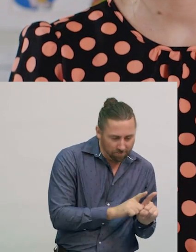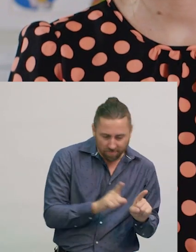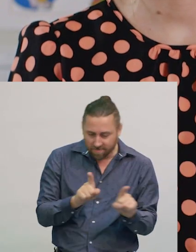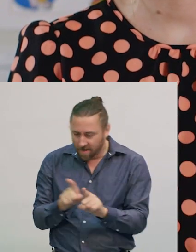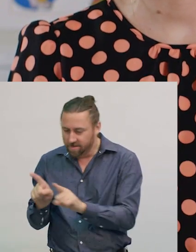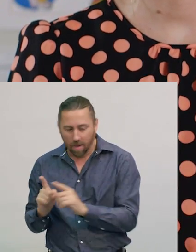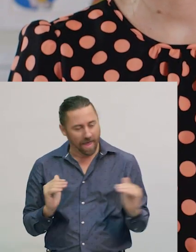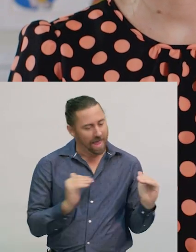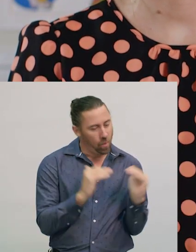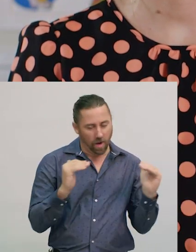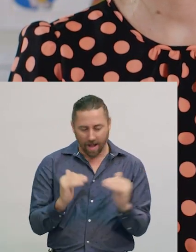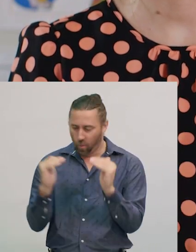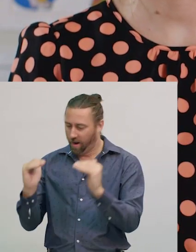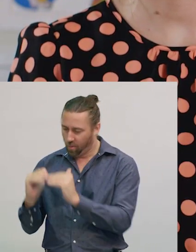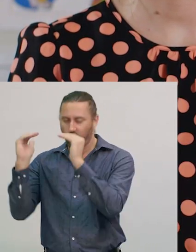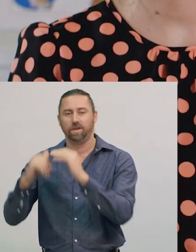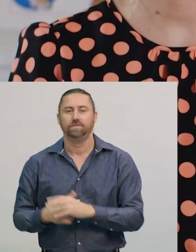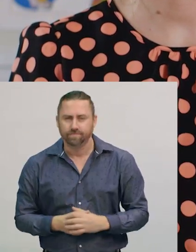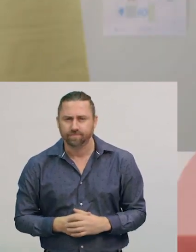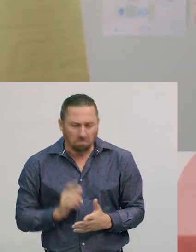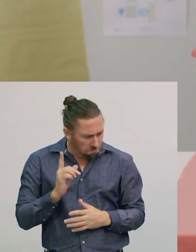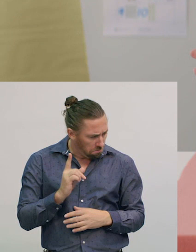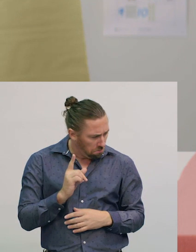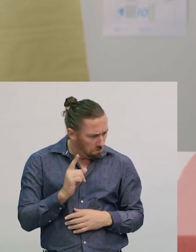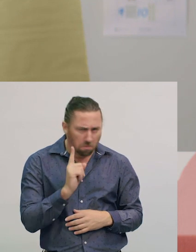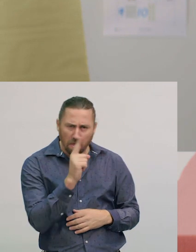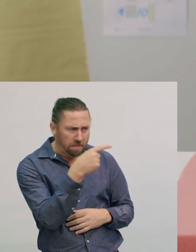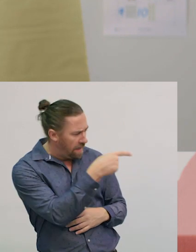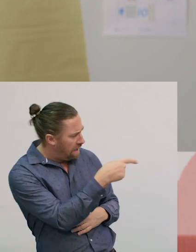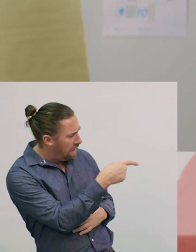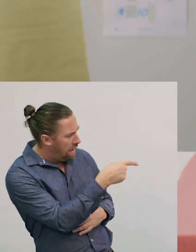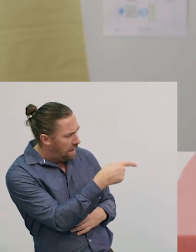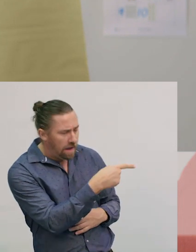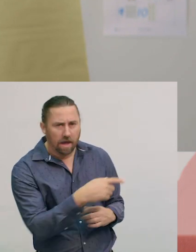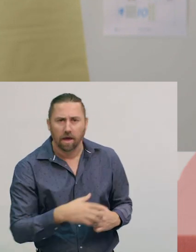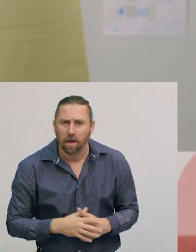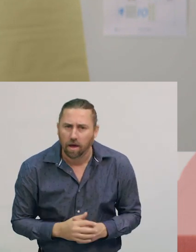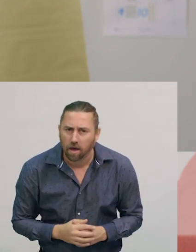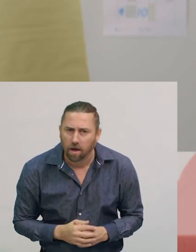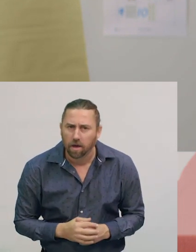What have you got there, Kristen? Well, Monique, I have a little problem.